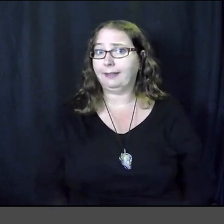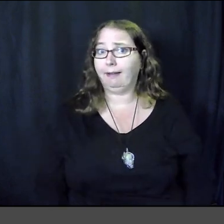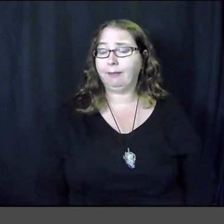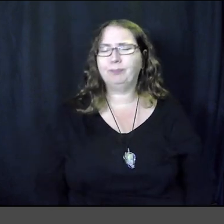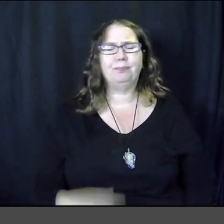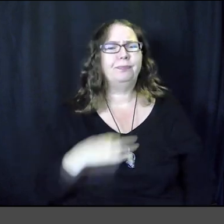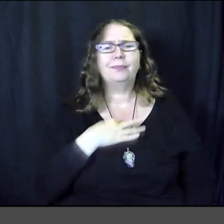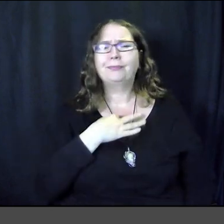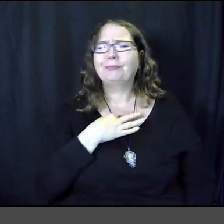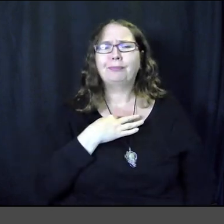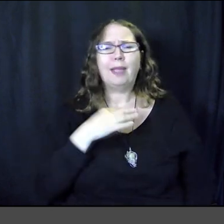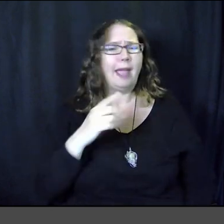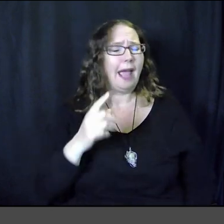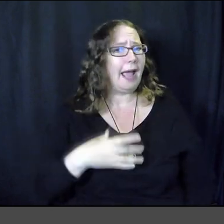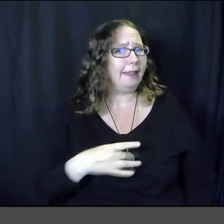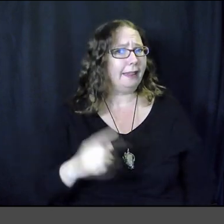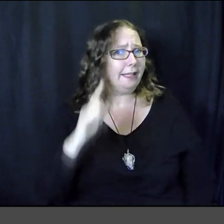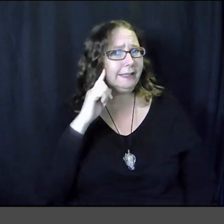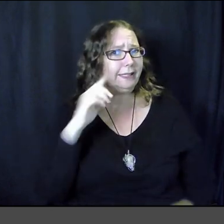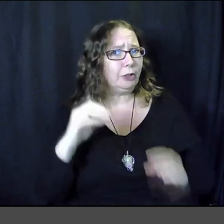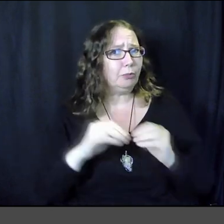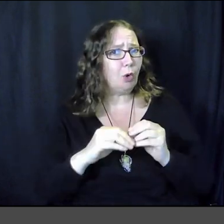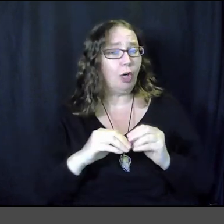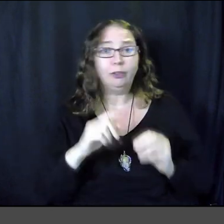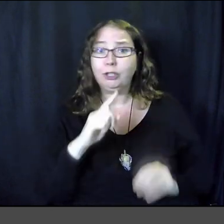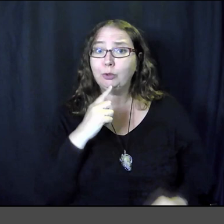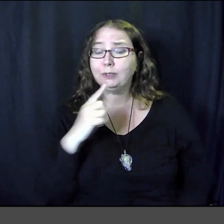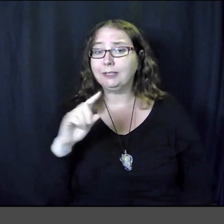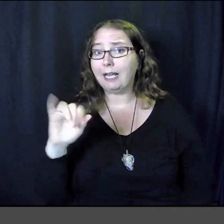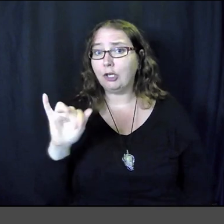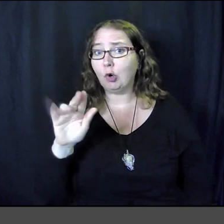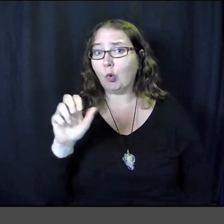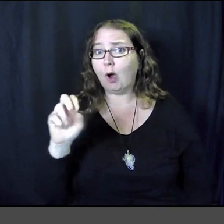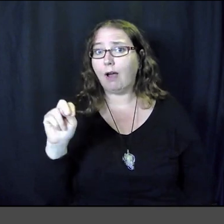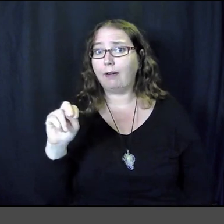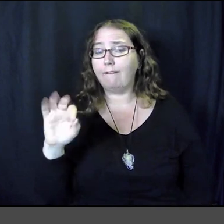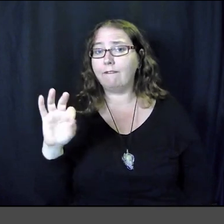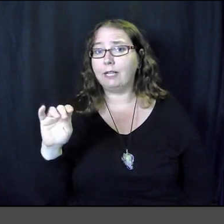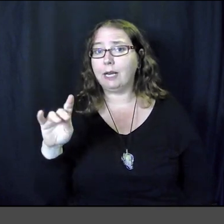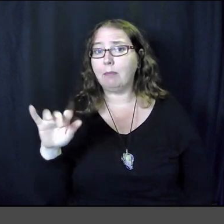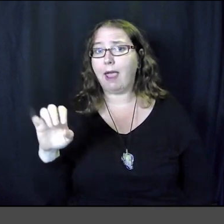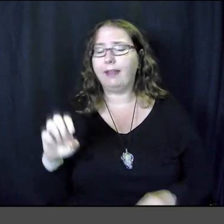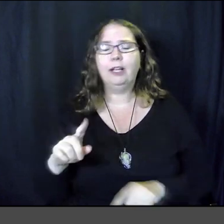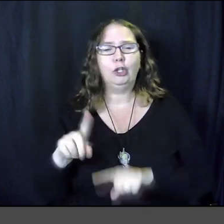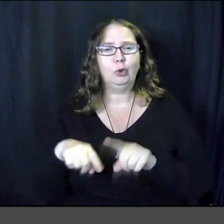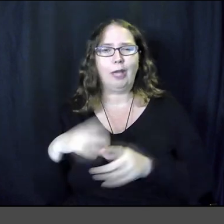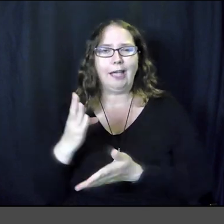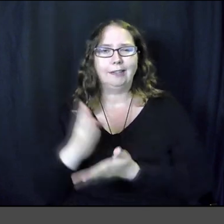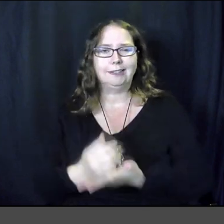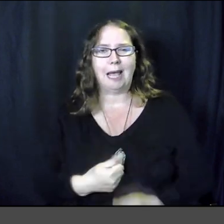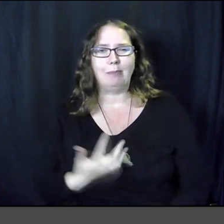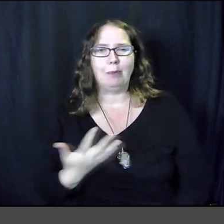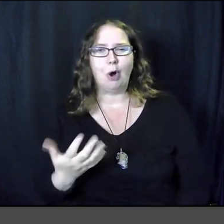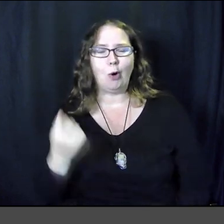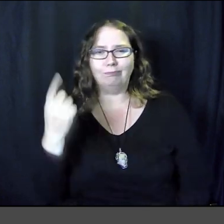FELIPE, AND I AGREE WITH YOU THAT YOU CAN'T STOP A POEM. BUT RIGHT NOW, PEOPLE ARE STOPPING POEMS. RIGHT.